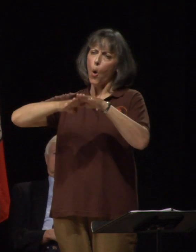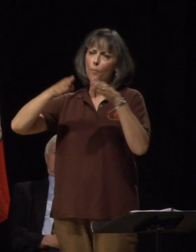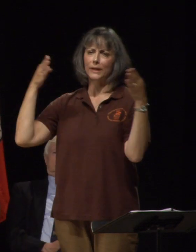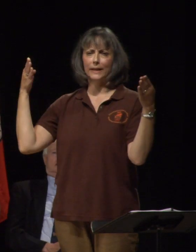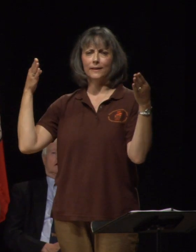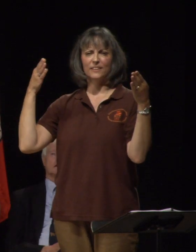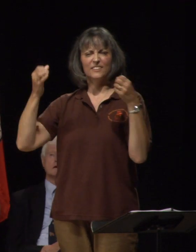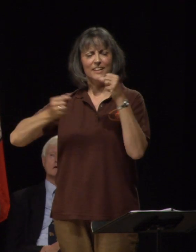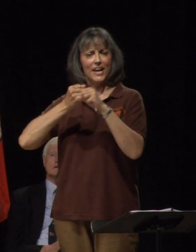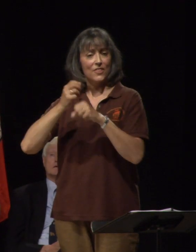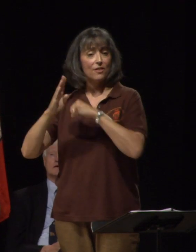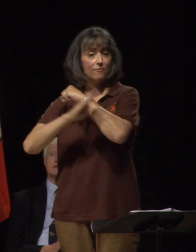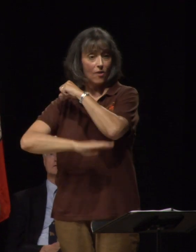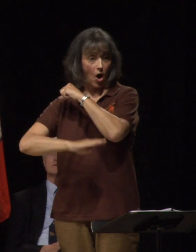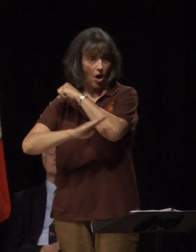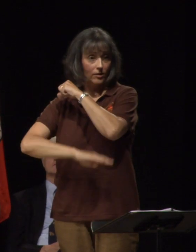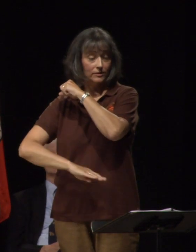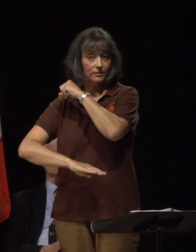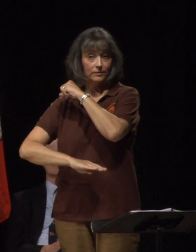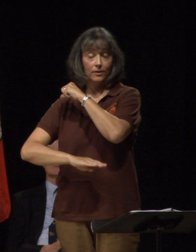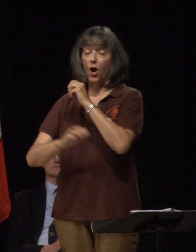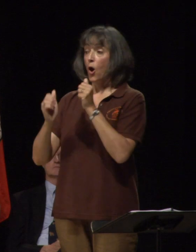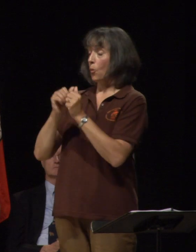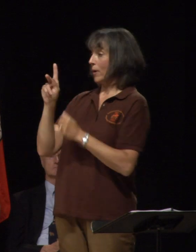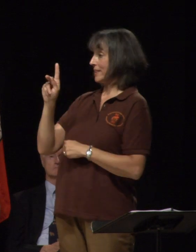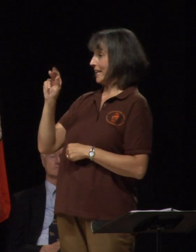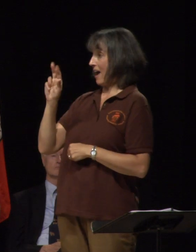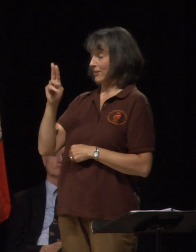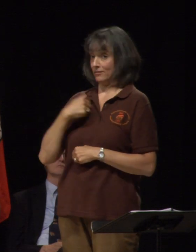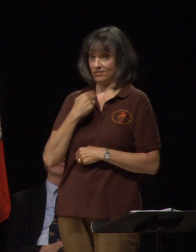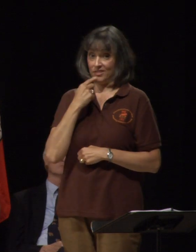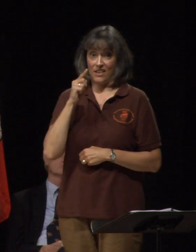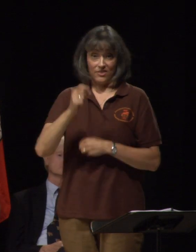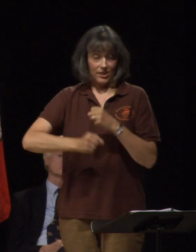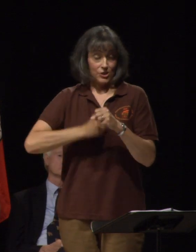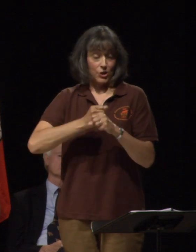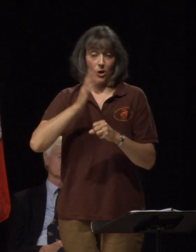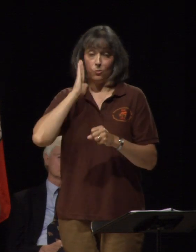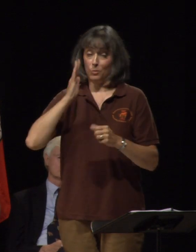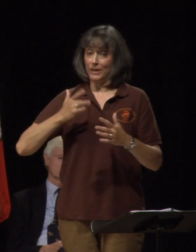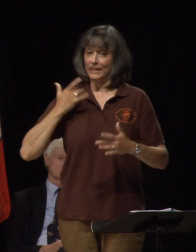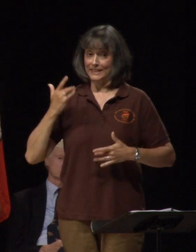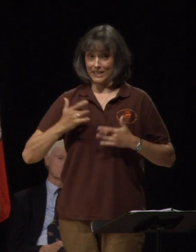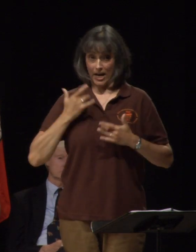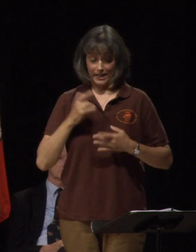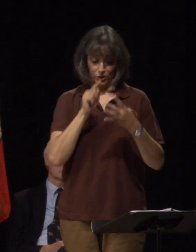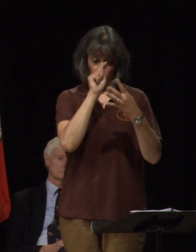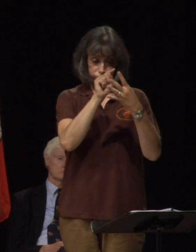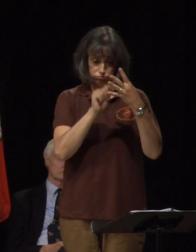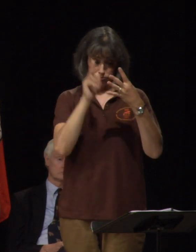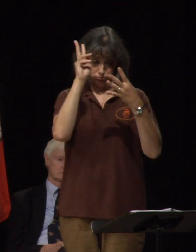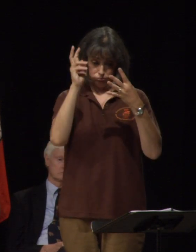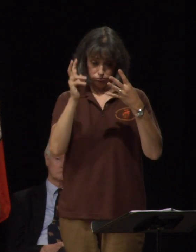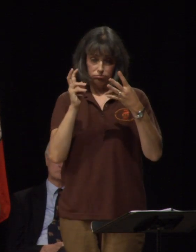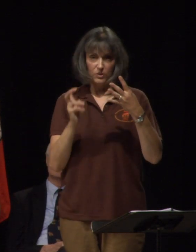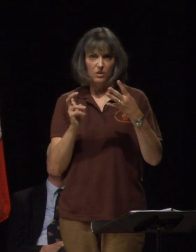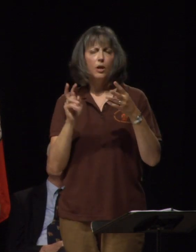I JOIN KEVIN IN AGREEING THAT IT'S GOING TO BE A VERY EXCITING YEAR AND YOU ALL CAN WATCH FOR MORE DETAILS ON EACH OF THESE INITIATIVES AS THE YEAR